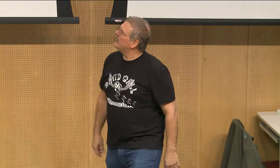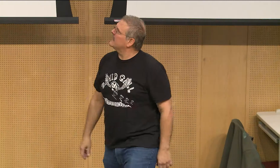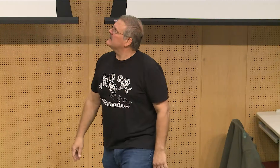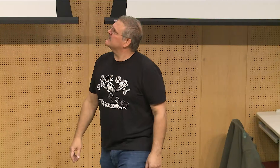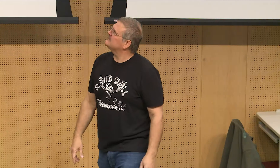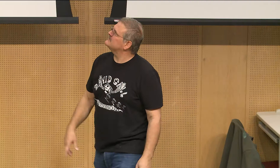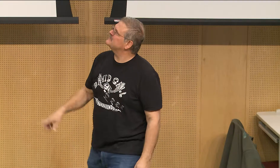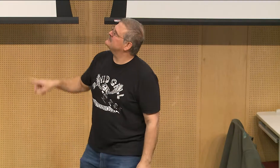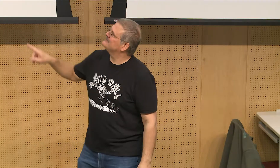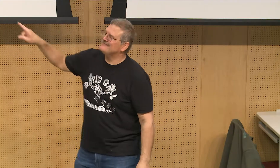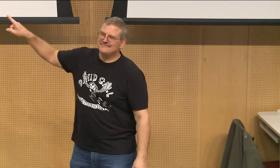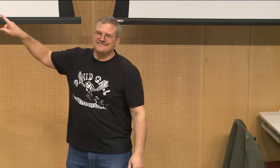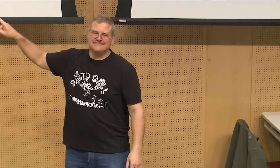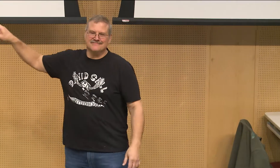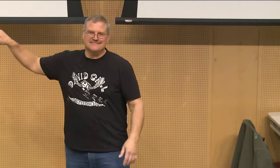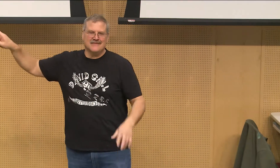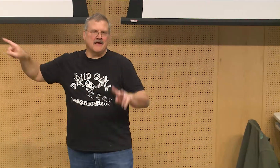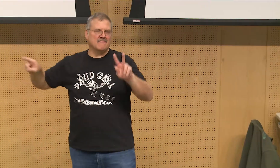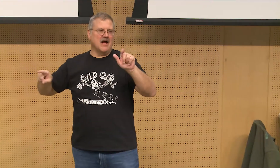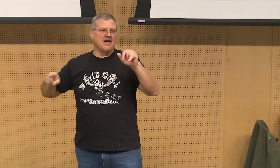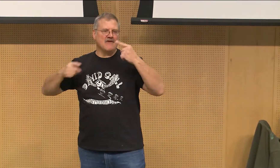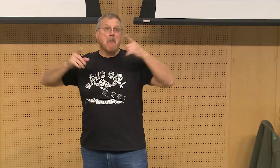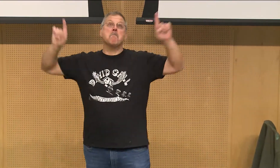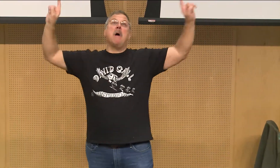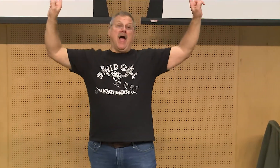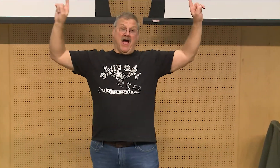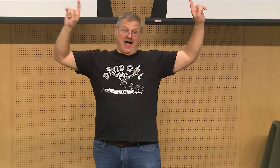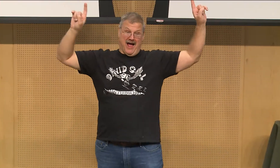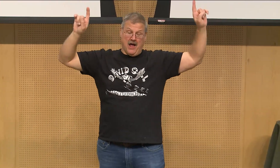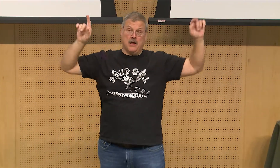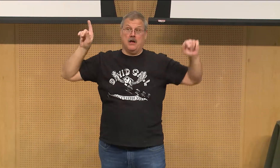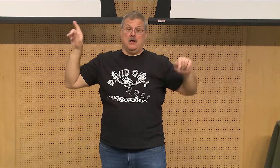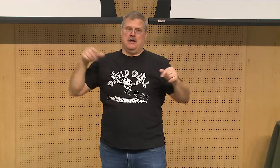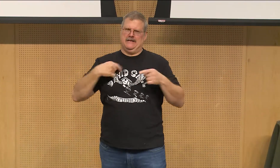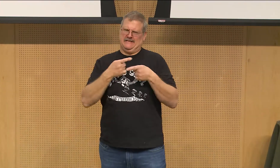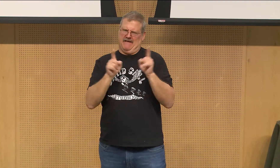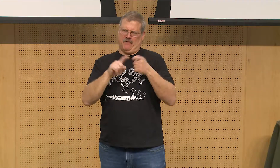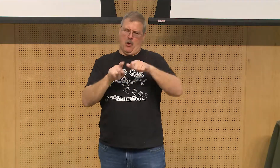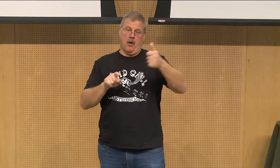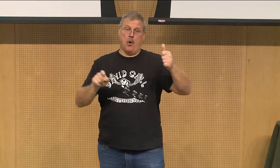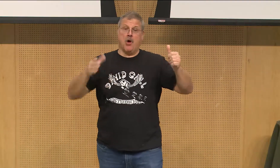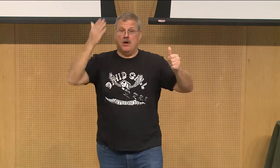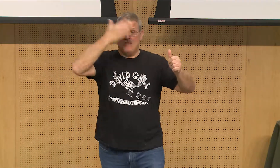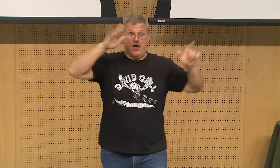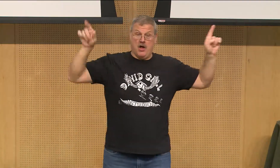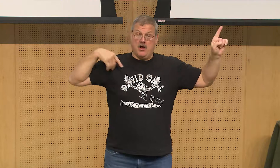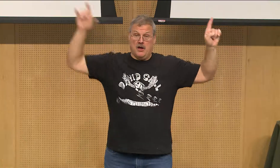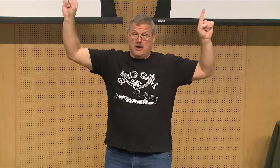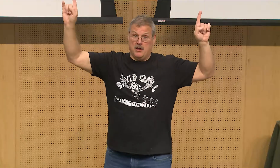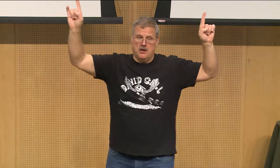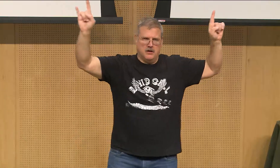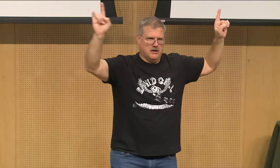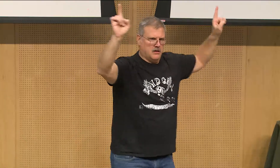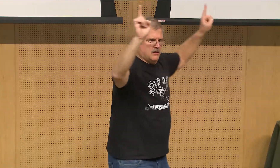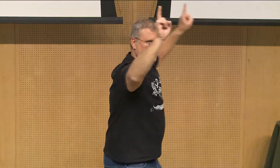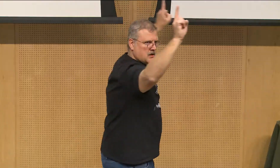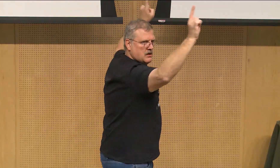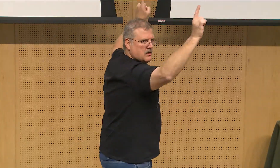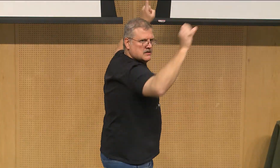So, Valli's iconic "PAH!" drawing, so instead of seeing it from the--from the front,